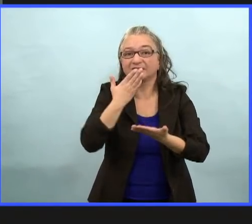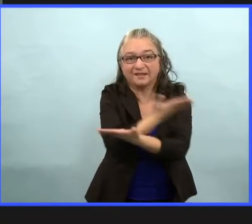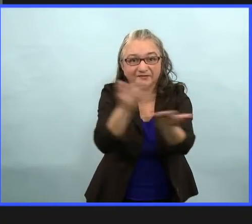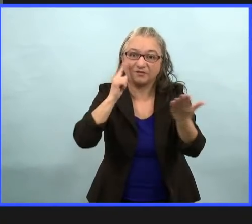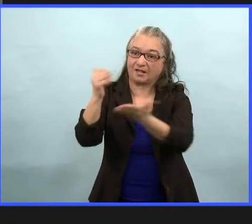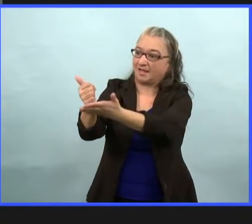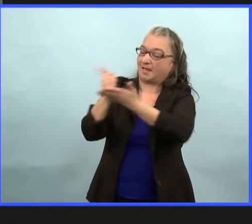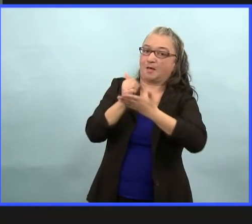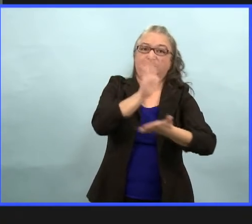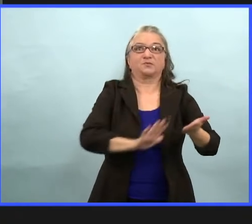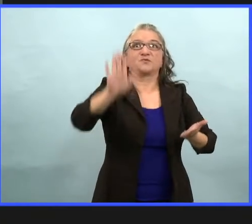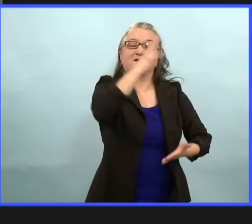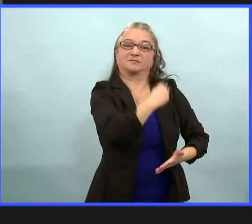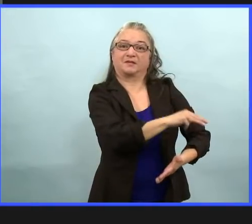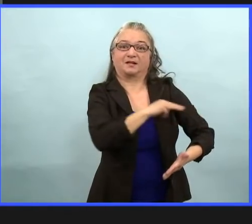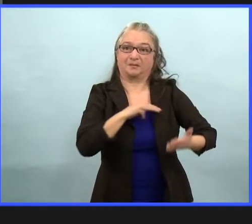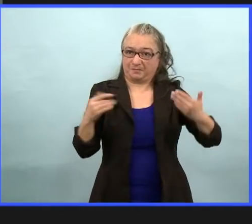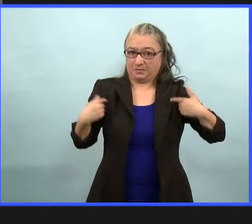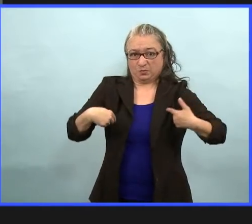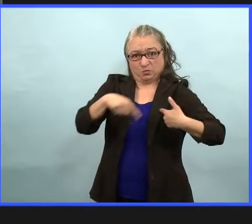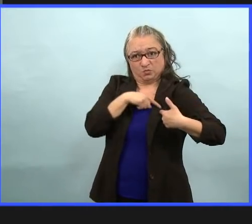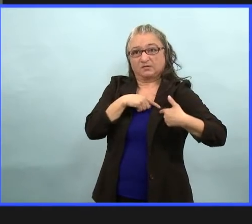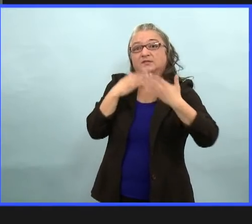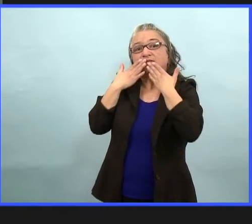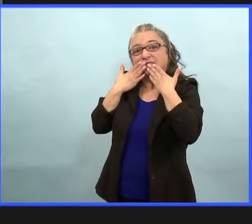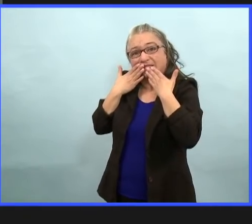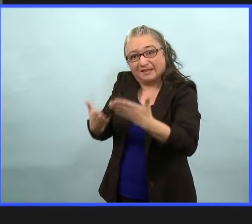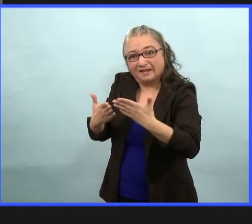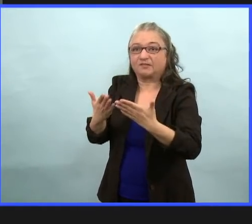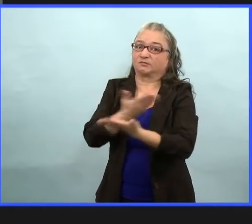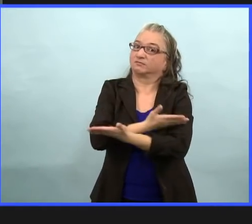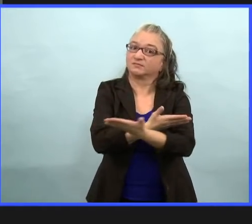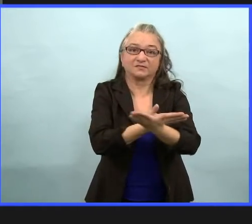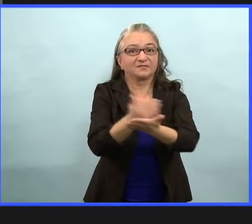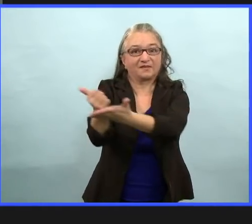from me thank you for your help in protecting manitobans with this vaccine